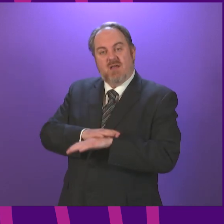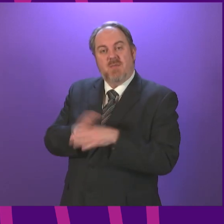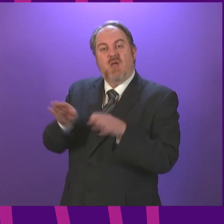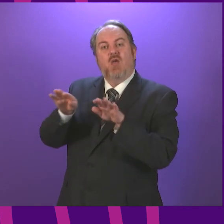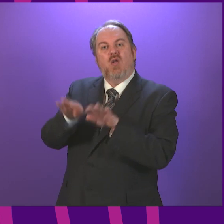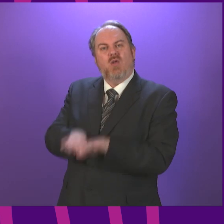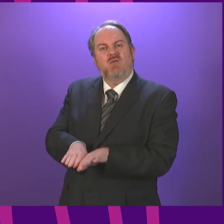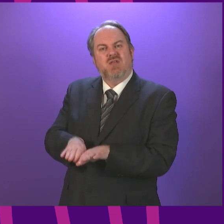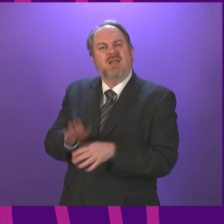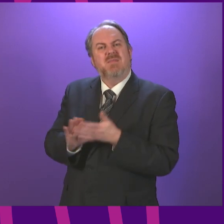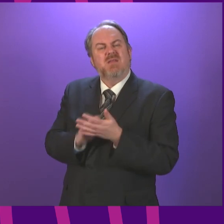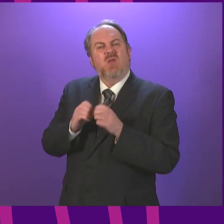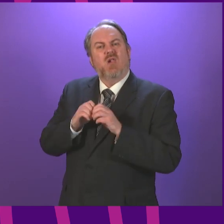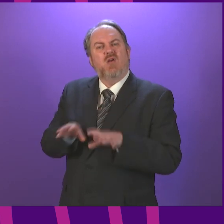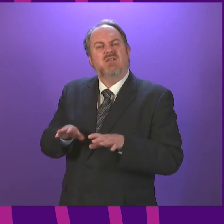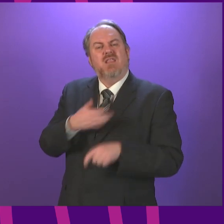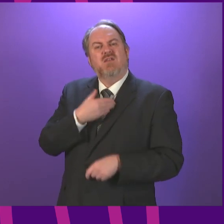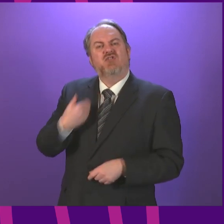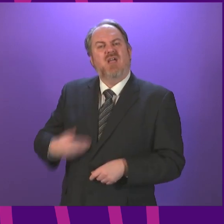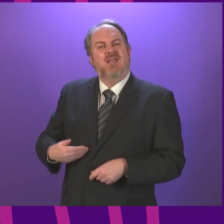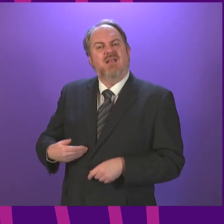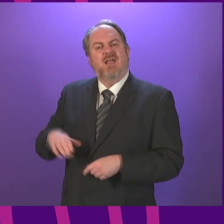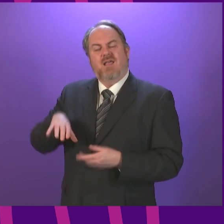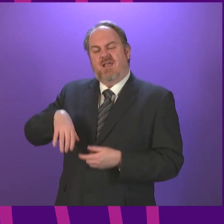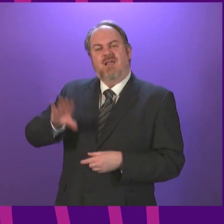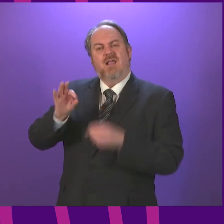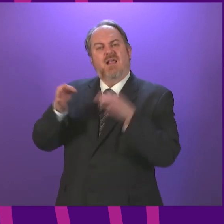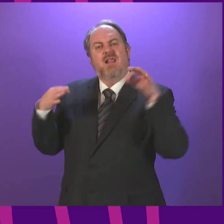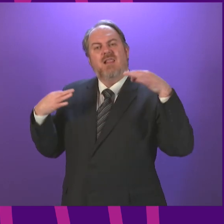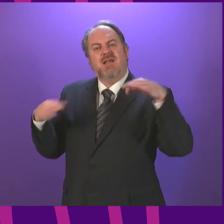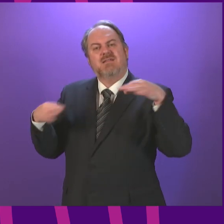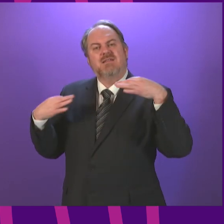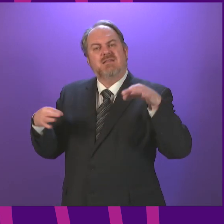licence. It is key to try and restore that as quick as possible, and advice has been